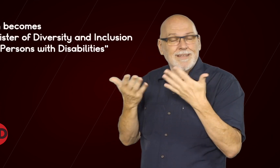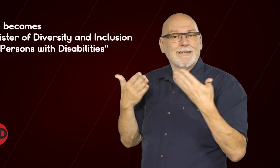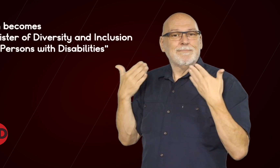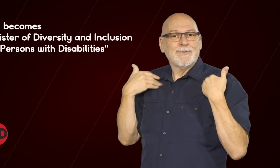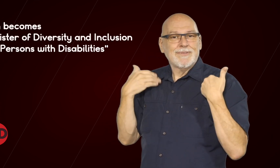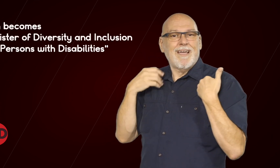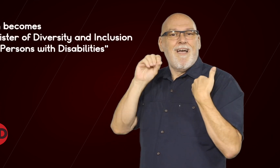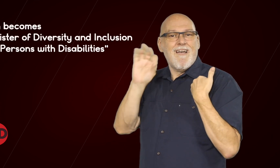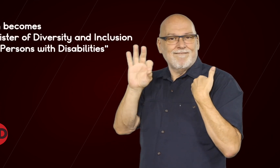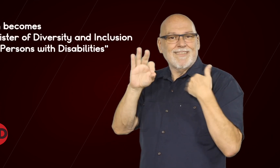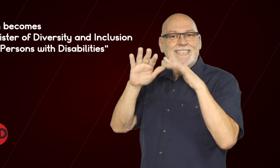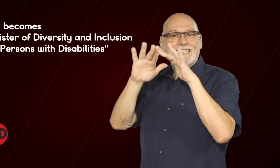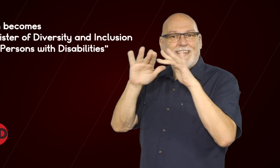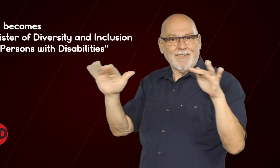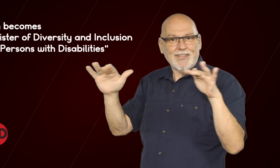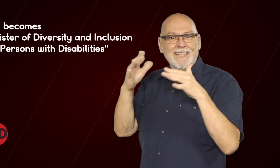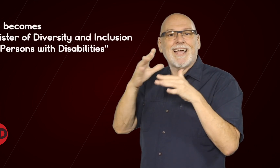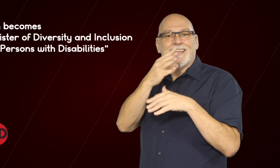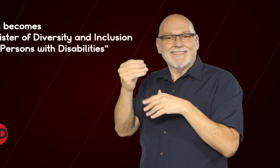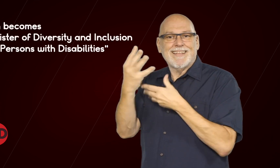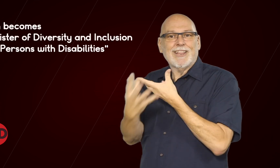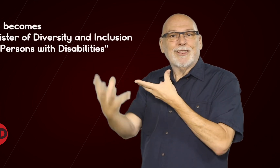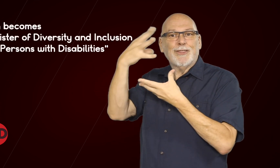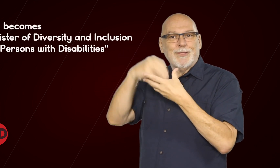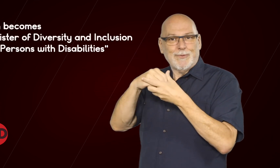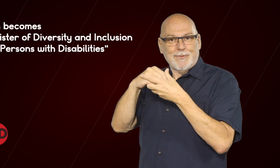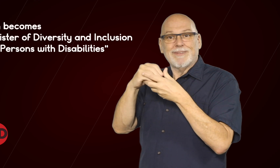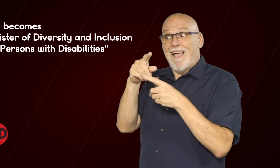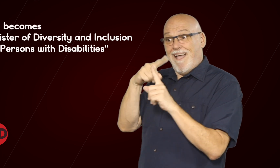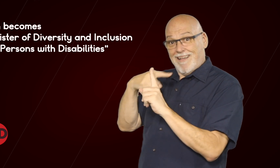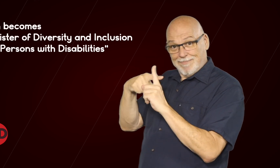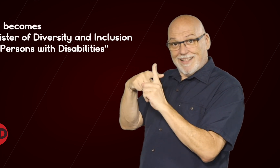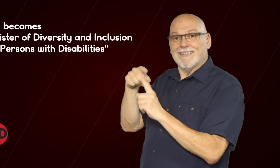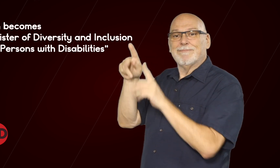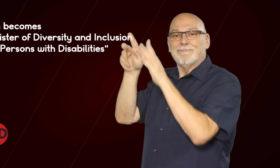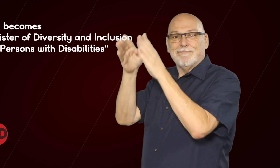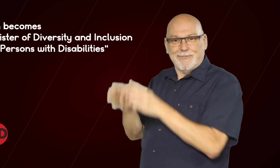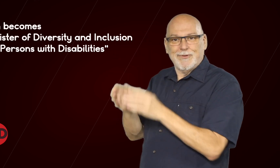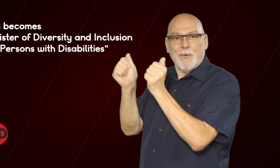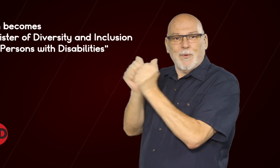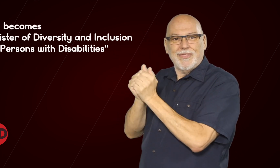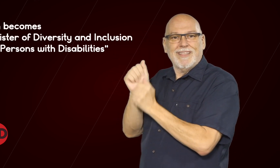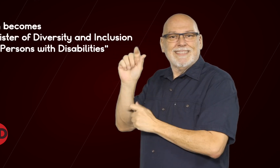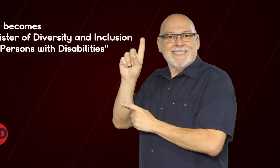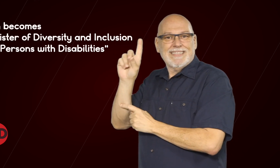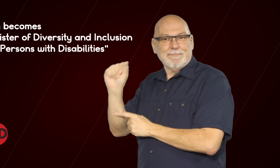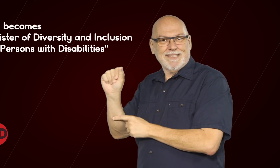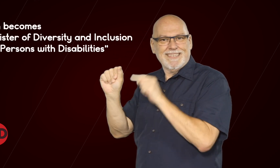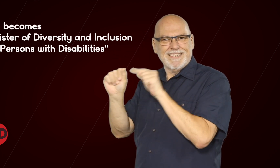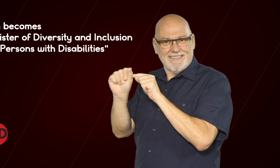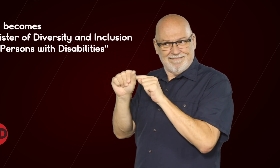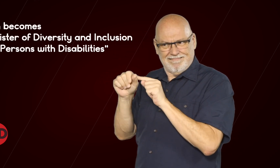“Minister of Diversity and Inclusion and Persons with Disabilities”